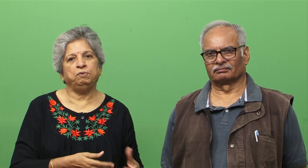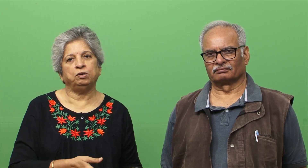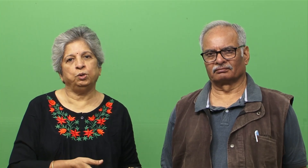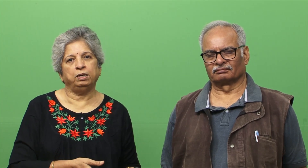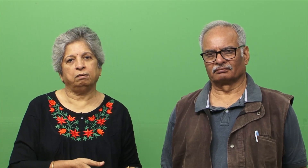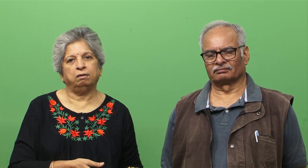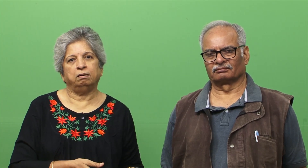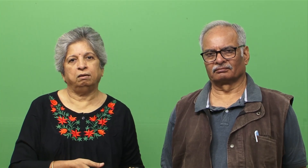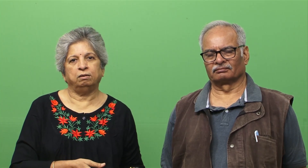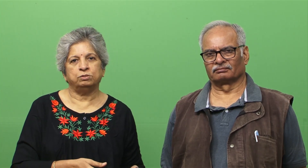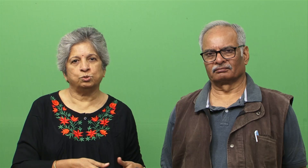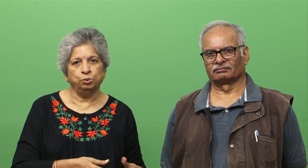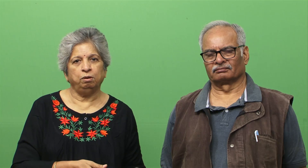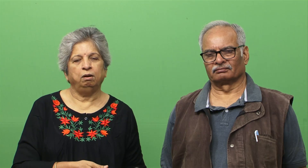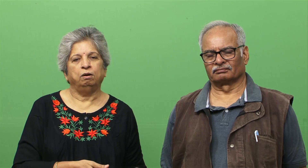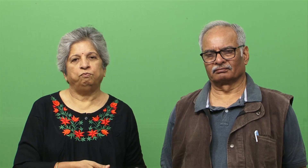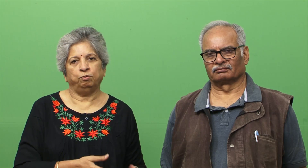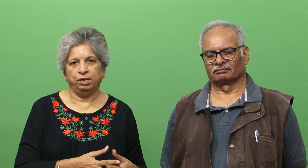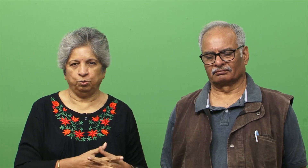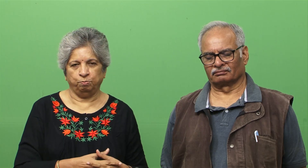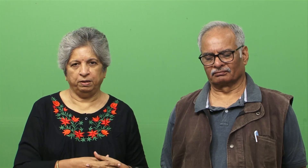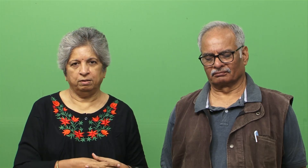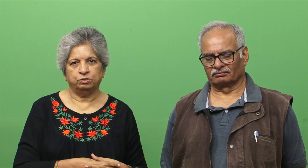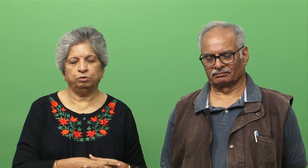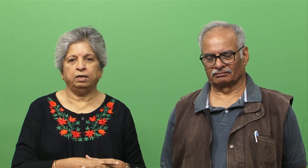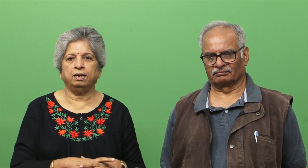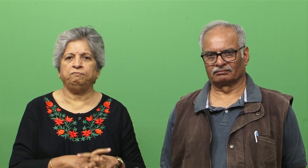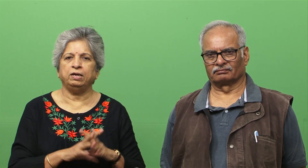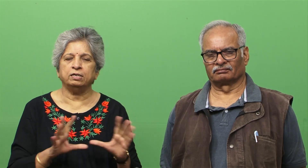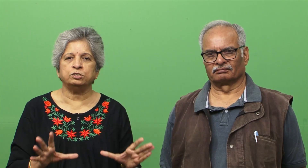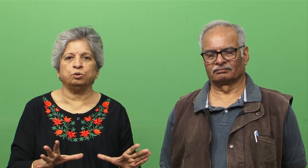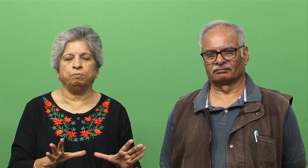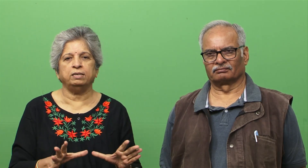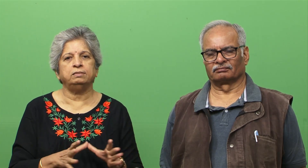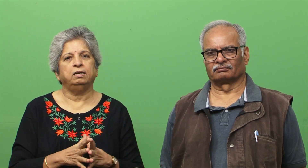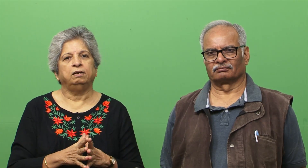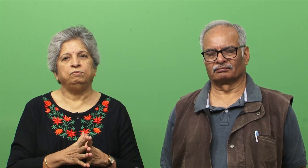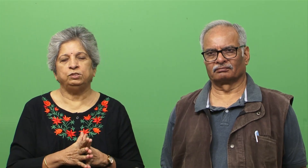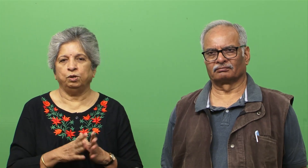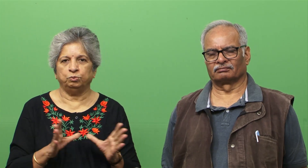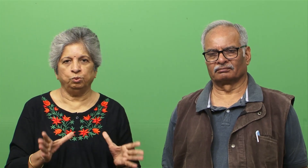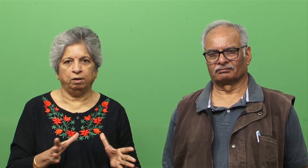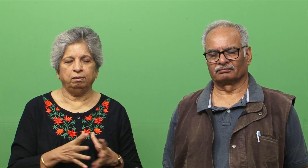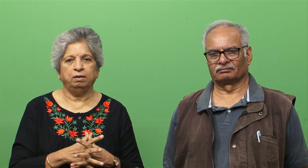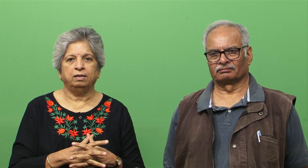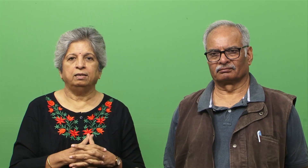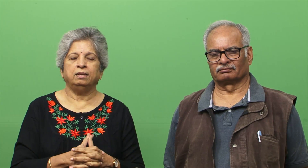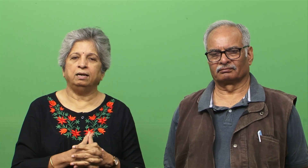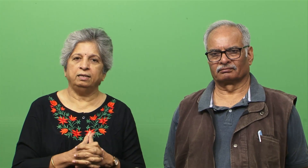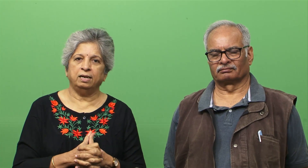evacuate uh stool from that opening so there are various stoas which you have to learn and